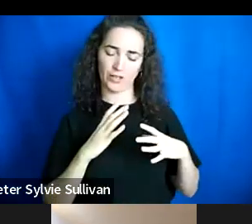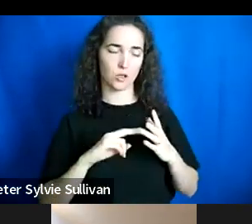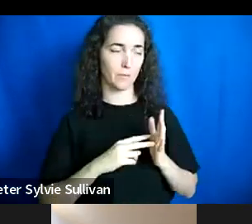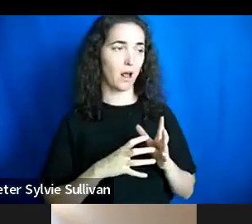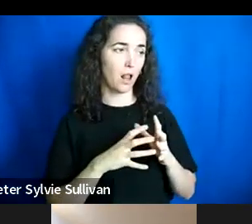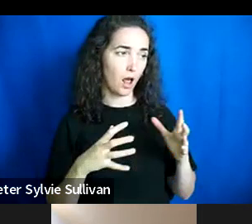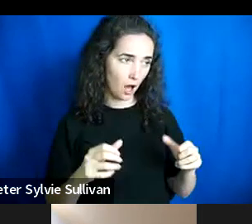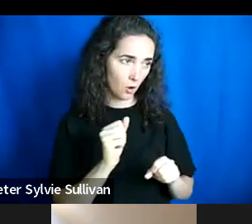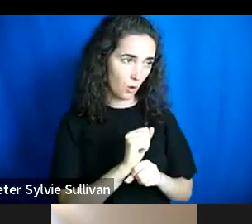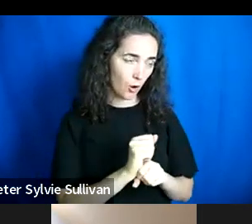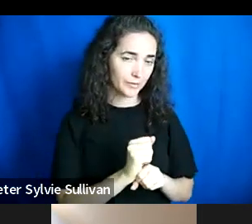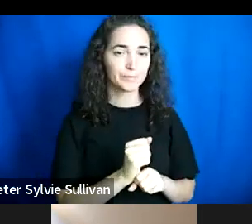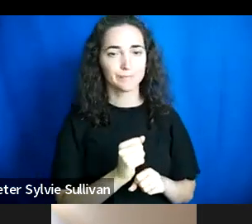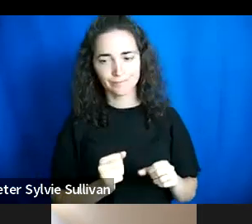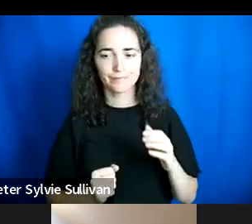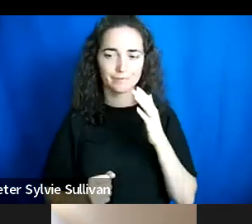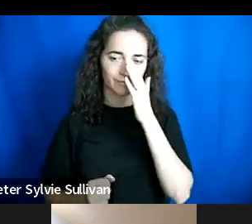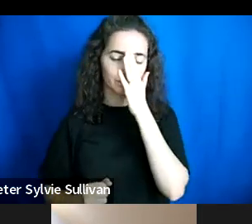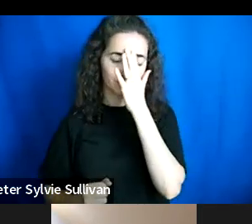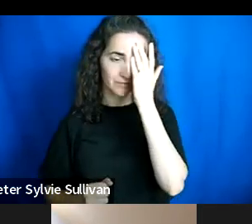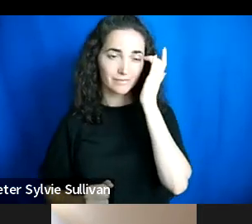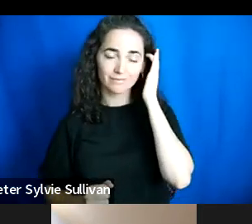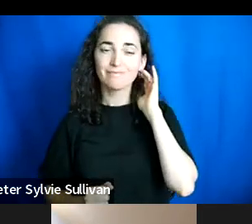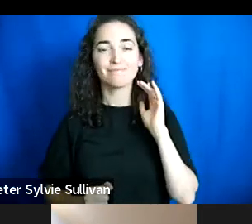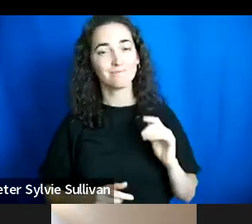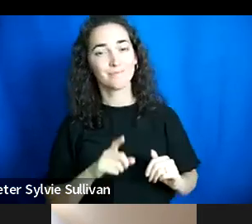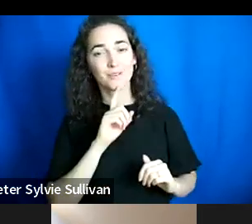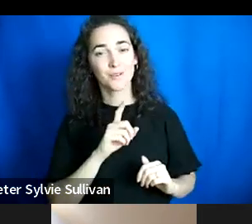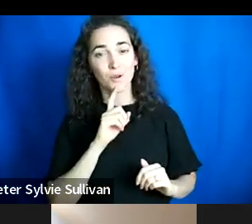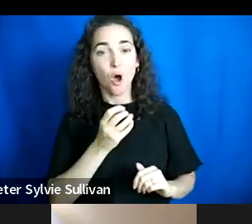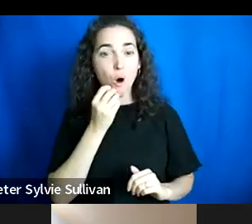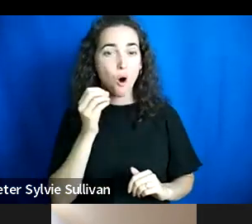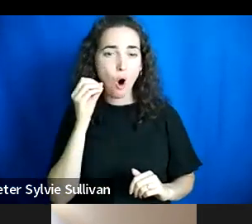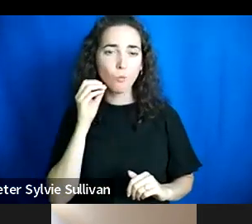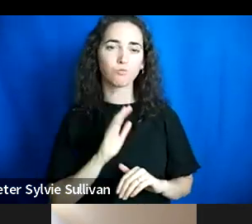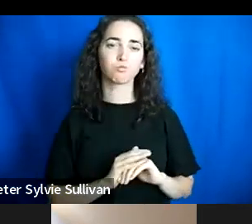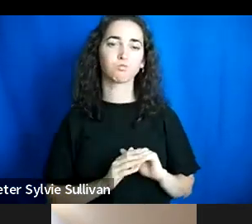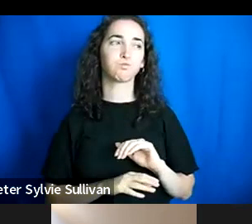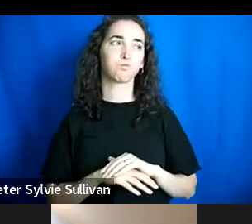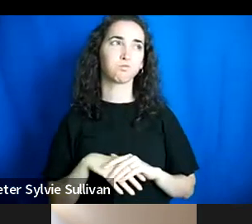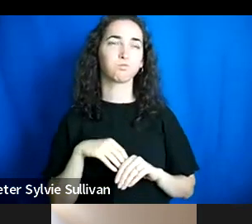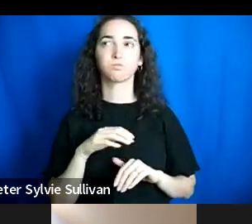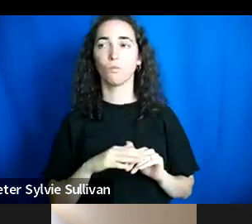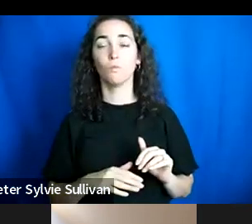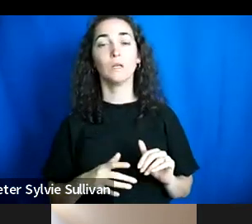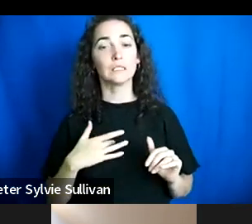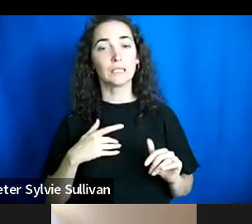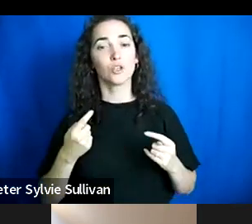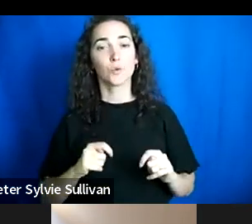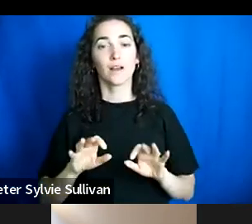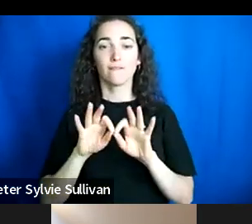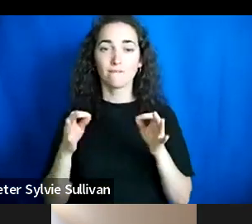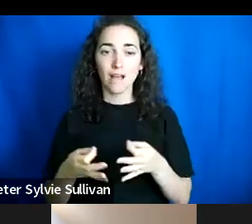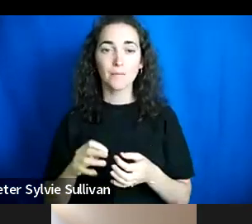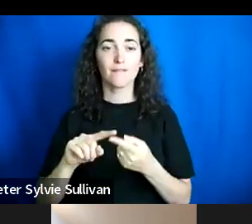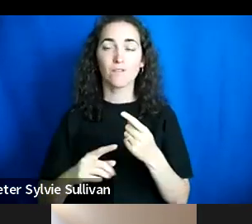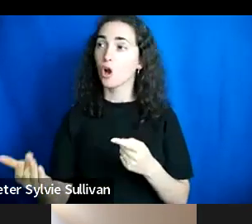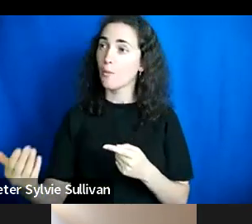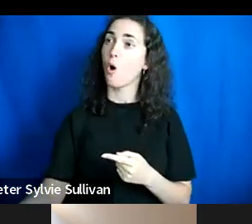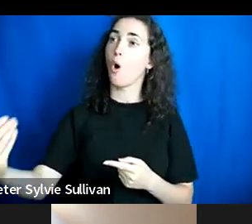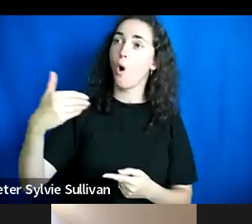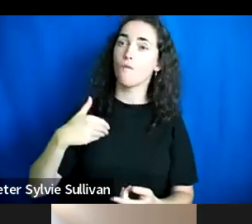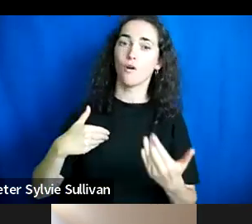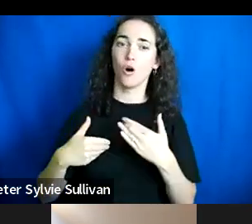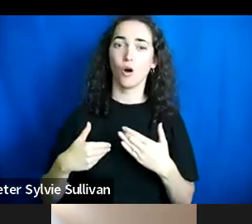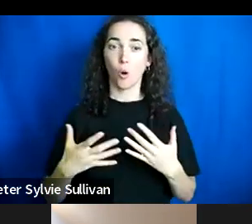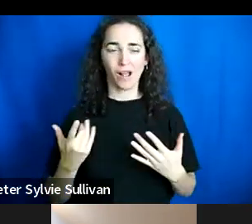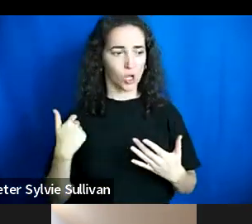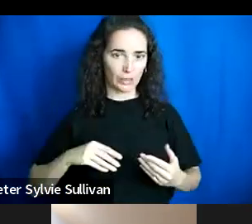So yeah, you do tend to get very comfortable at home, and we try to invite friends and family here rather than you know, making the trip there.